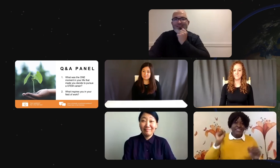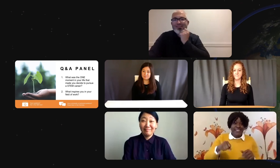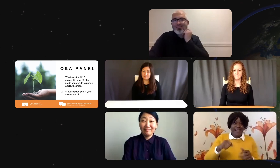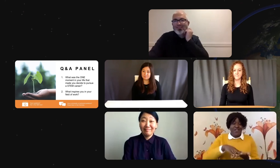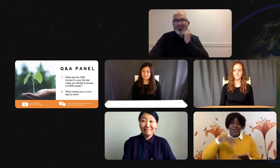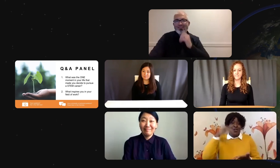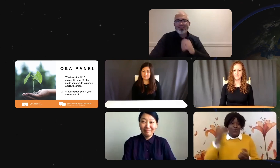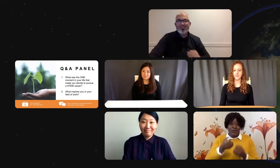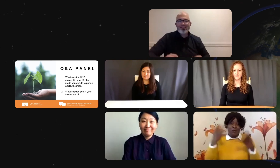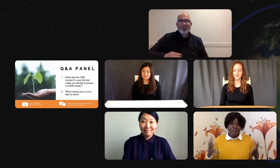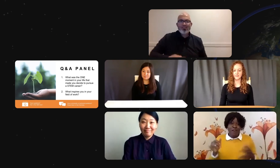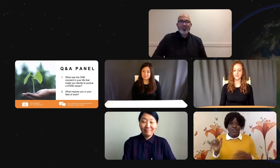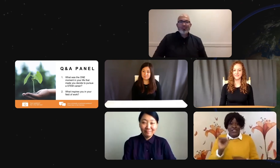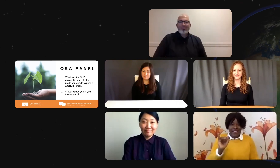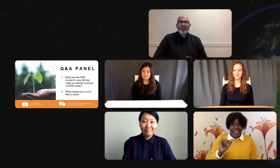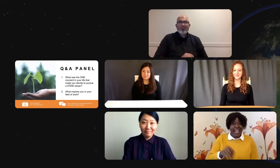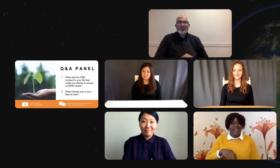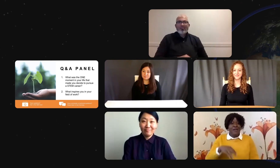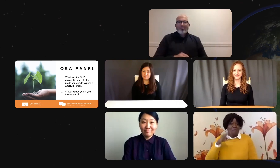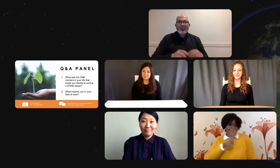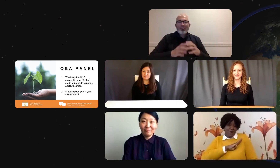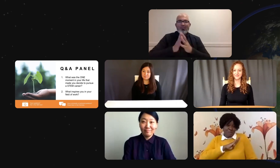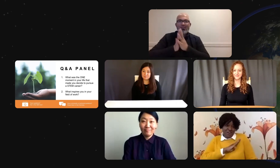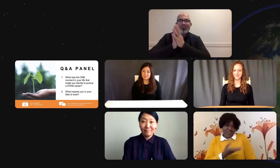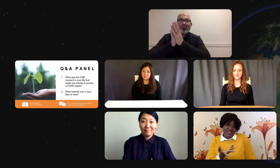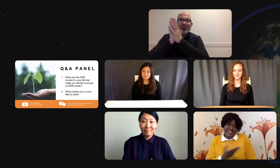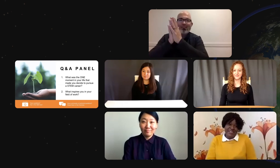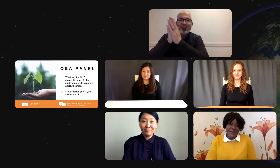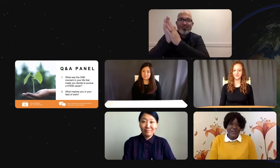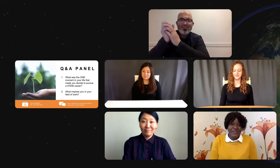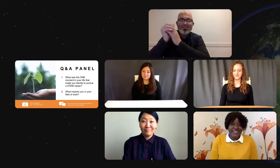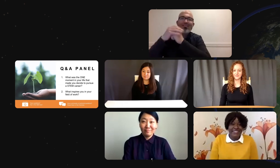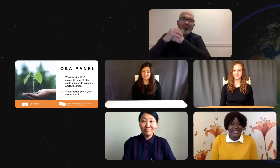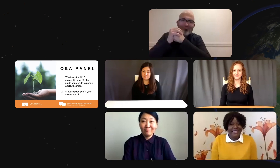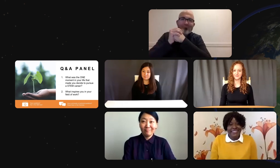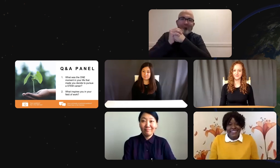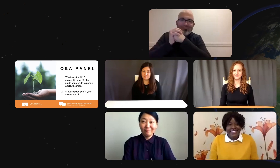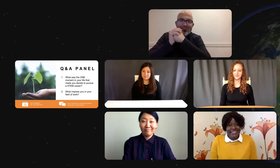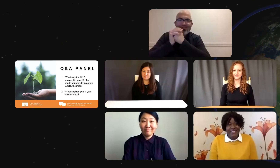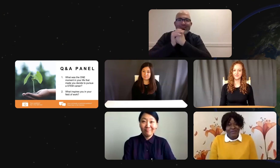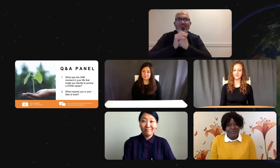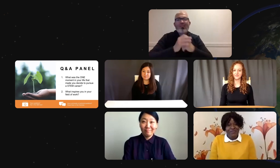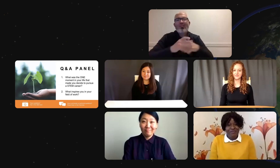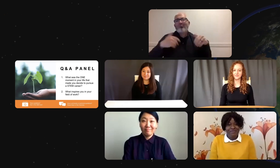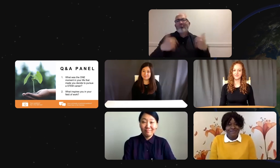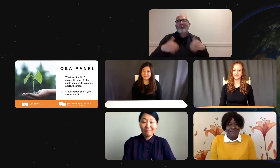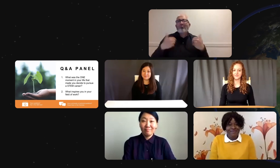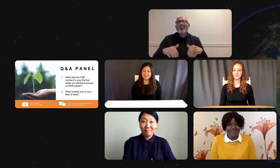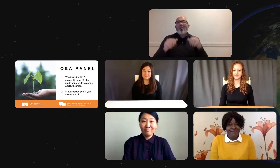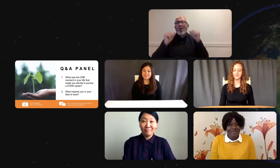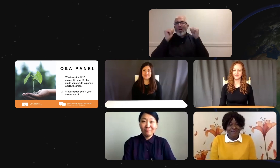Having access to language makes such a difference in life. I'm jealous of Barbara!